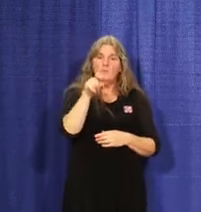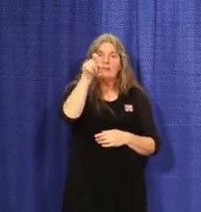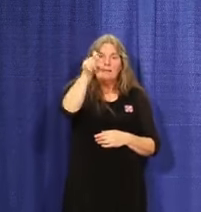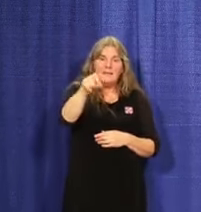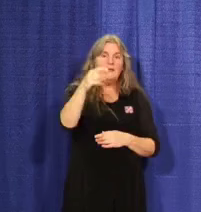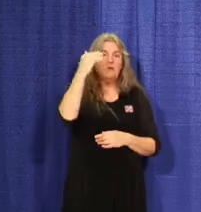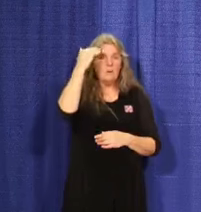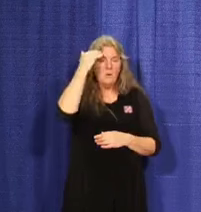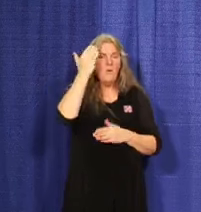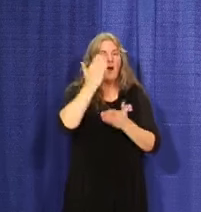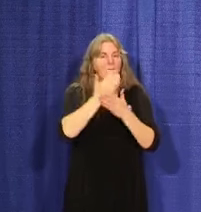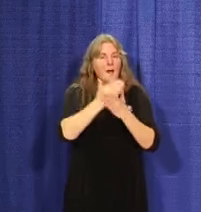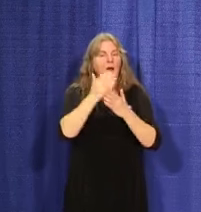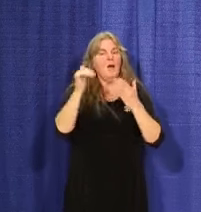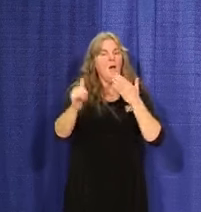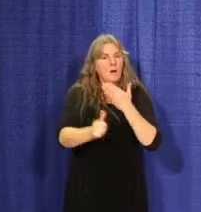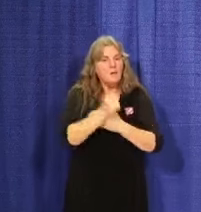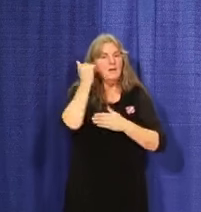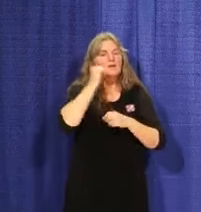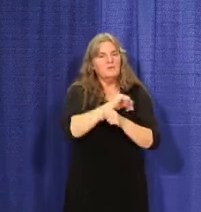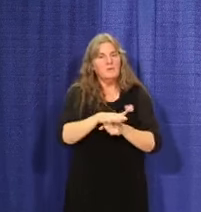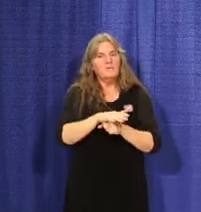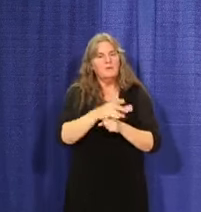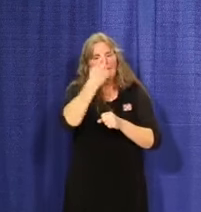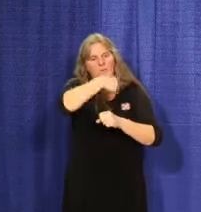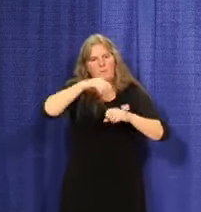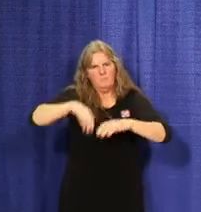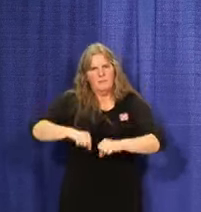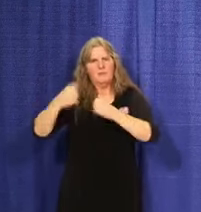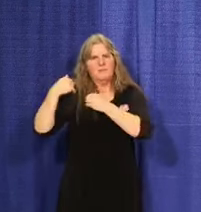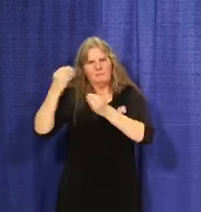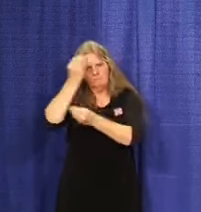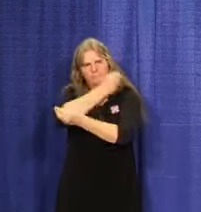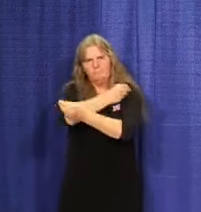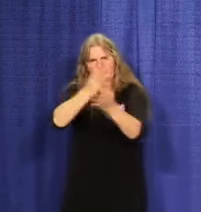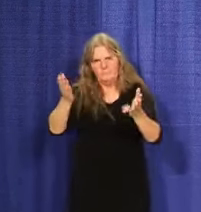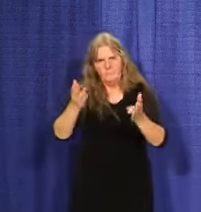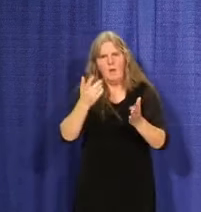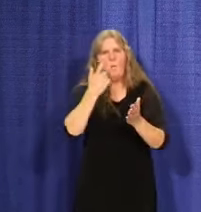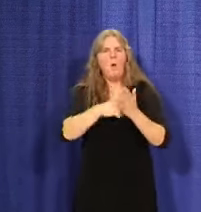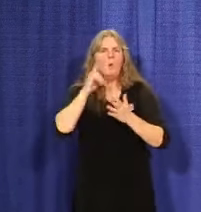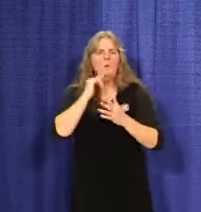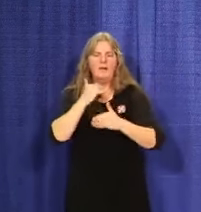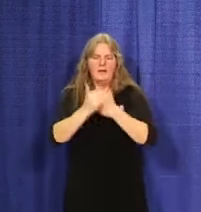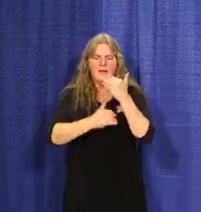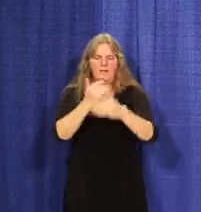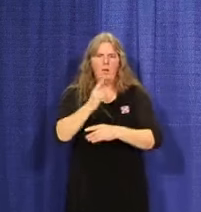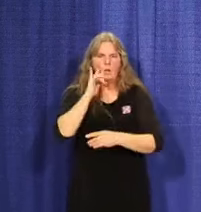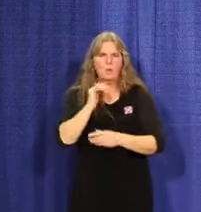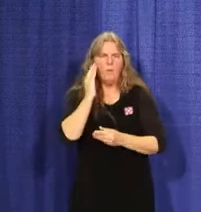doing every day. If you're just a contact of someone else who is contact,